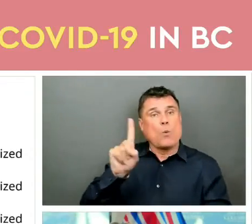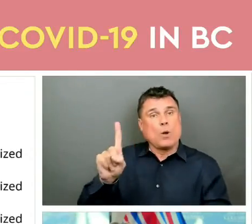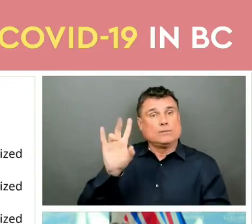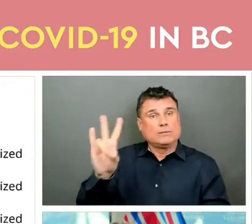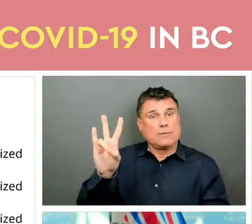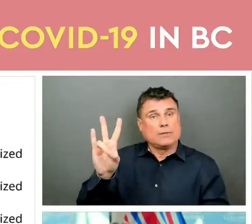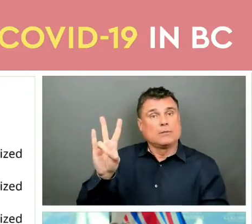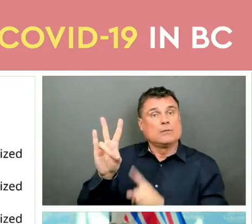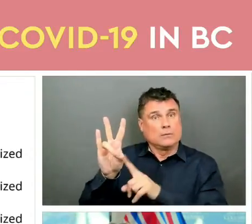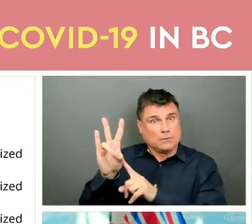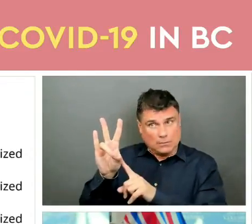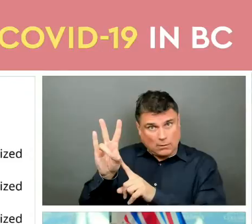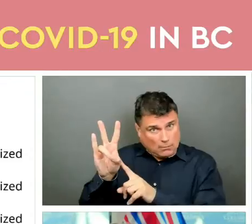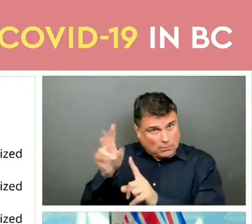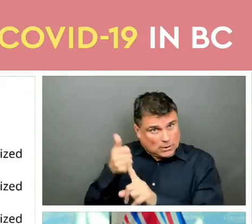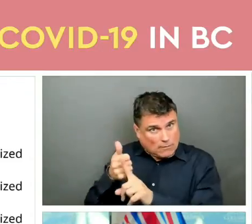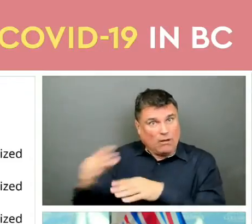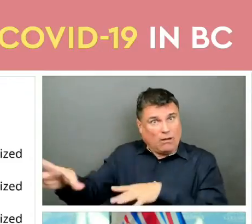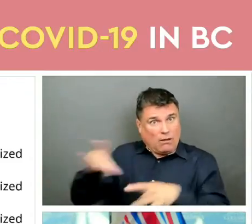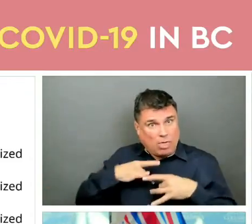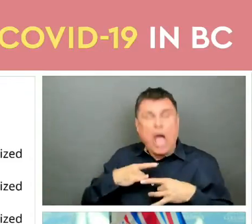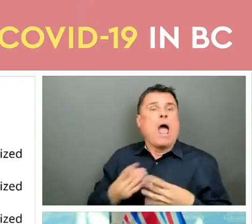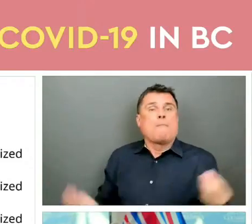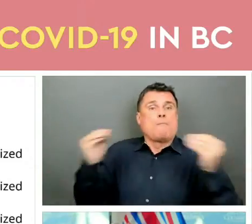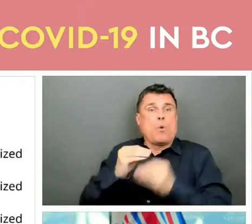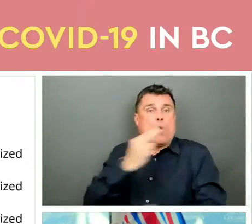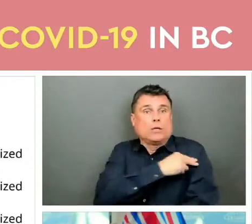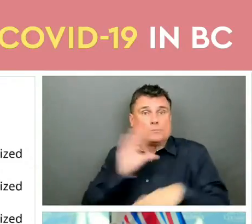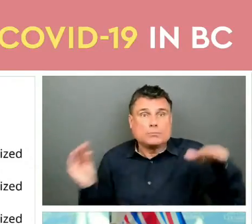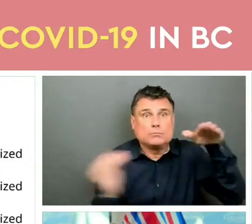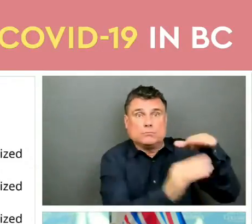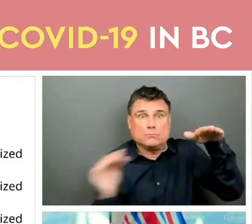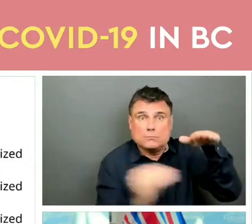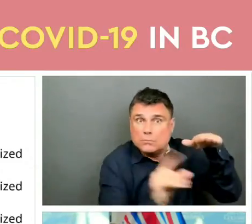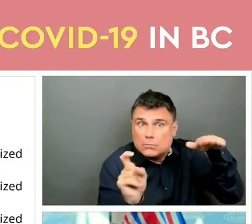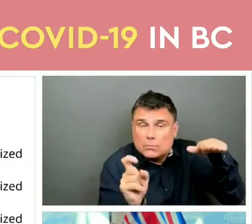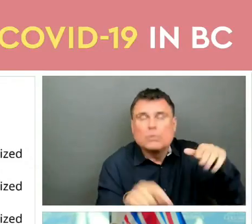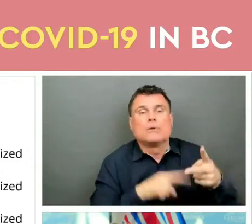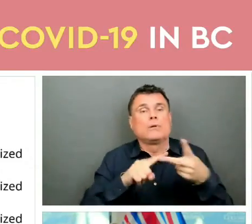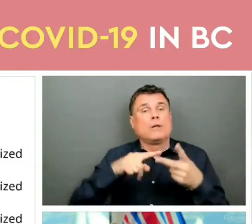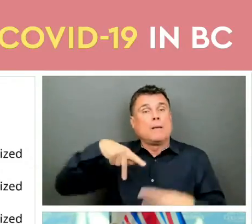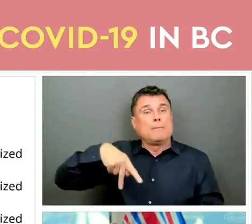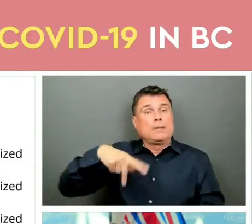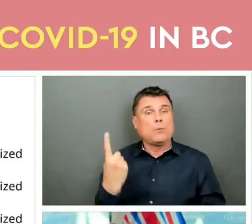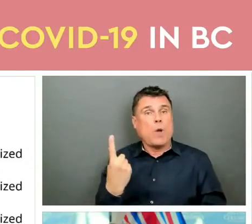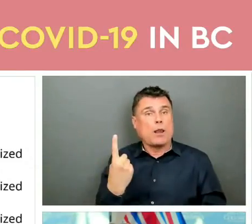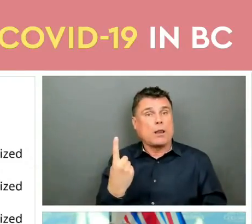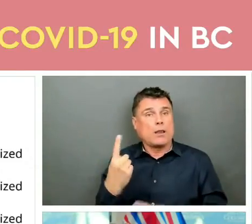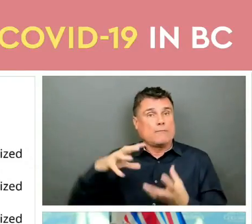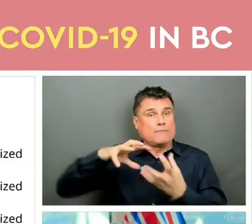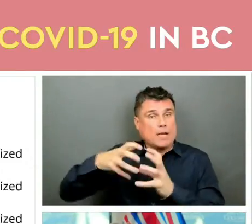rates. The P 1 variant, we saw the hospitalization rate were not elevated, but